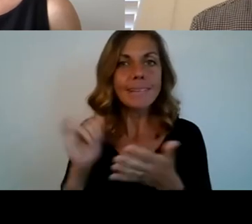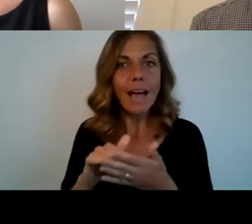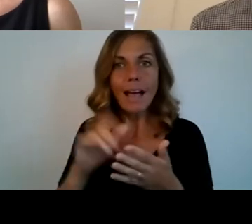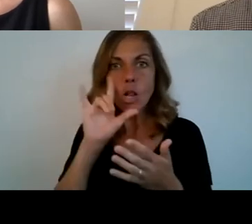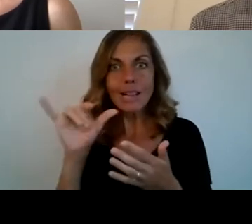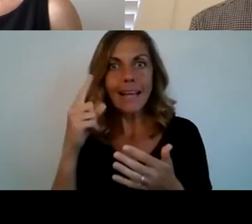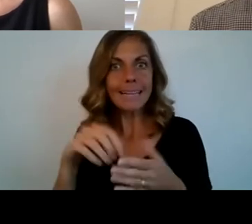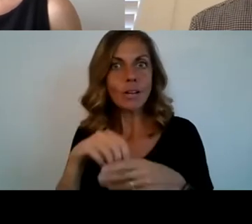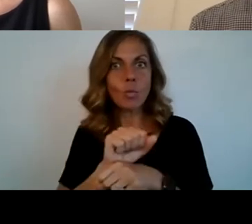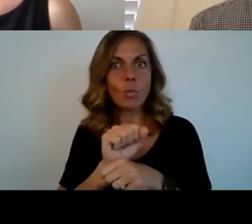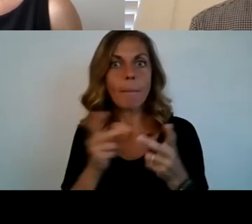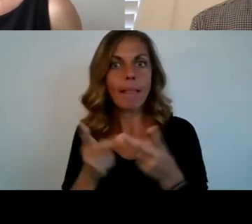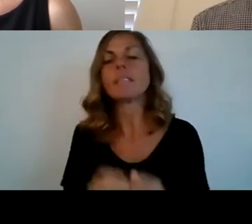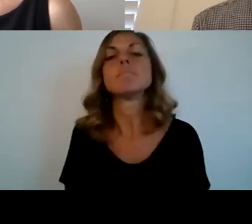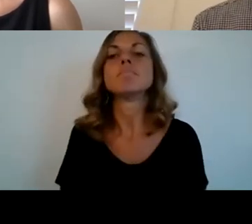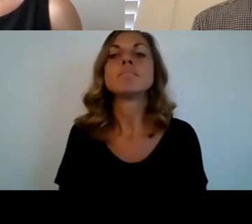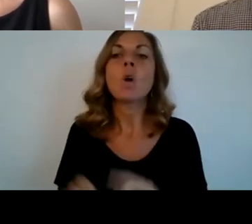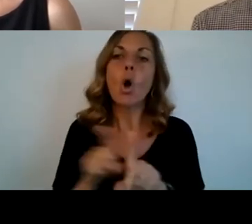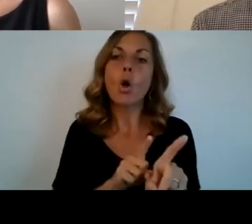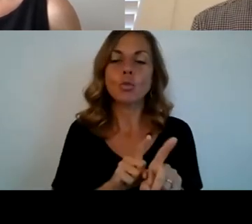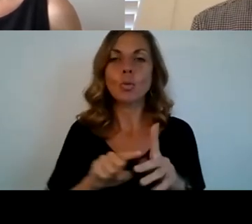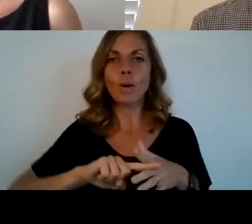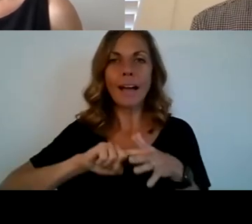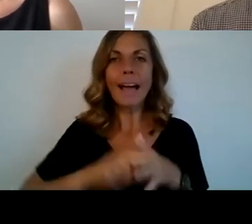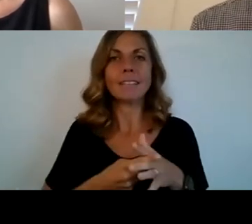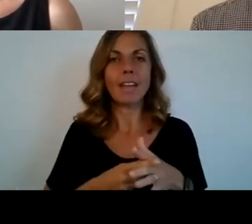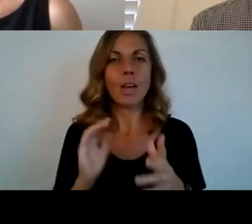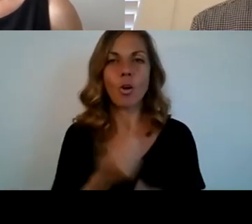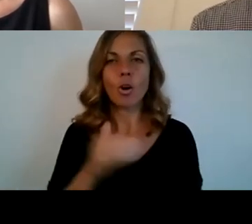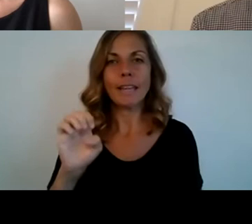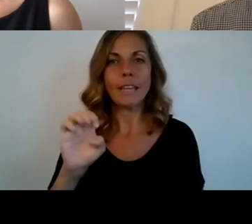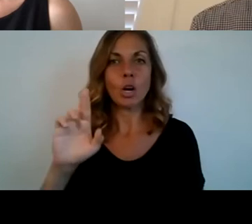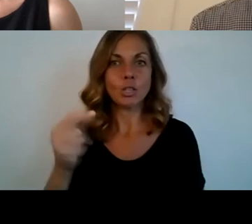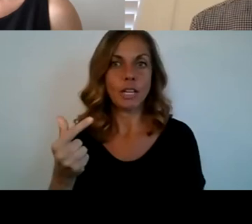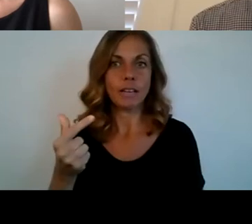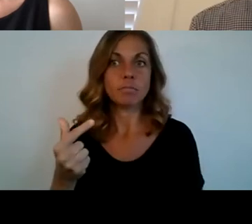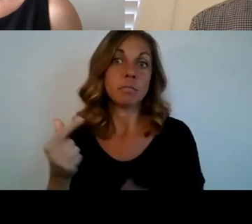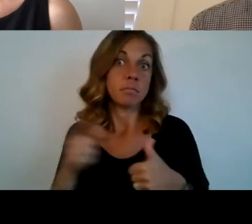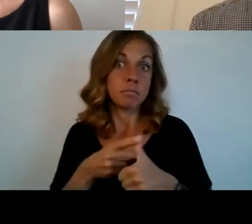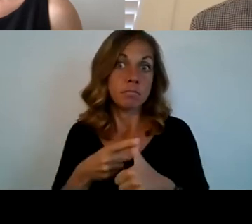as you mentioned, activating our ERGs to, one, create a support system for themselves.